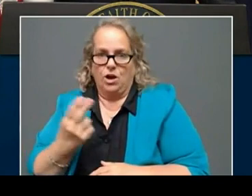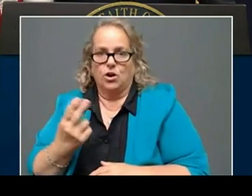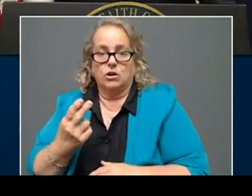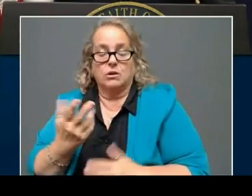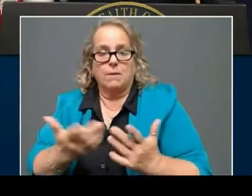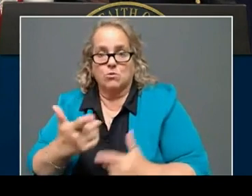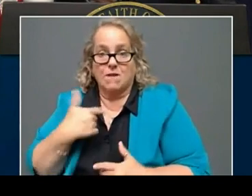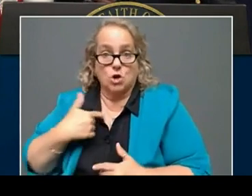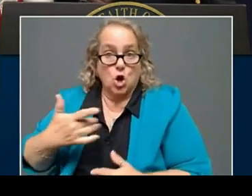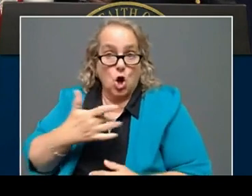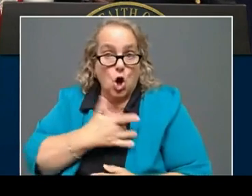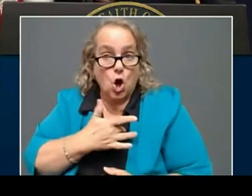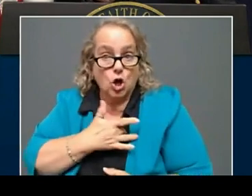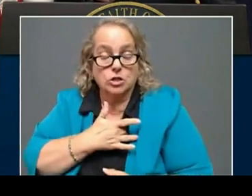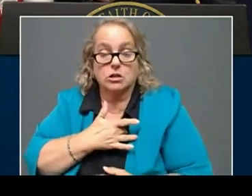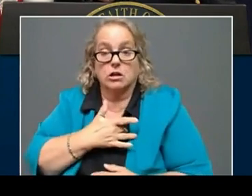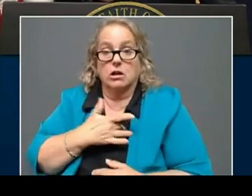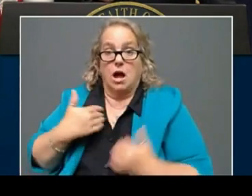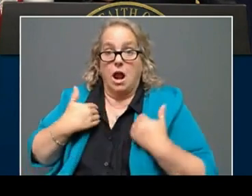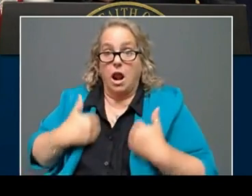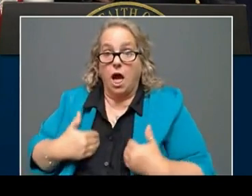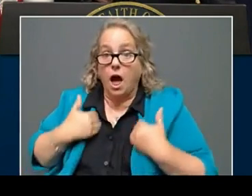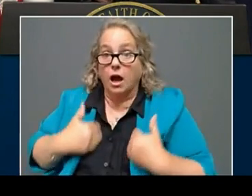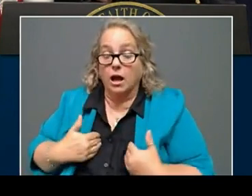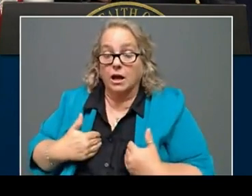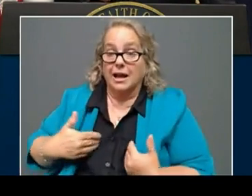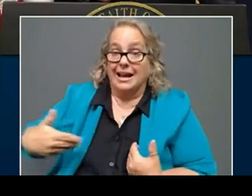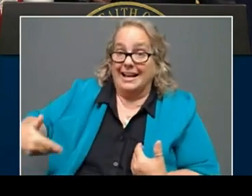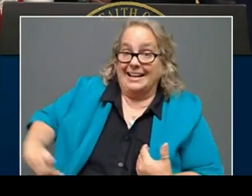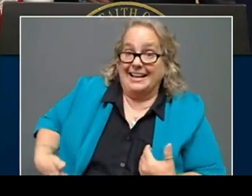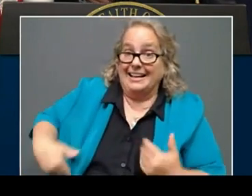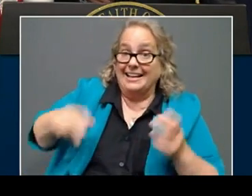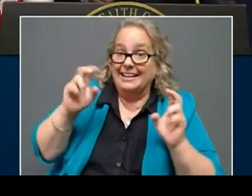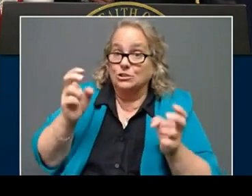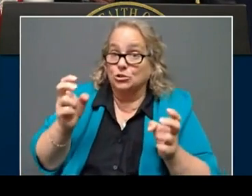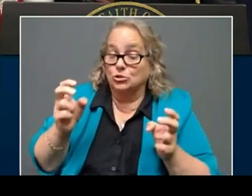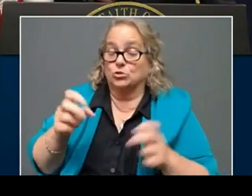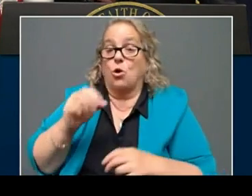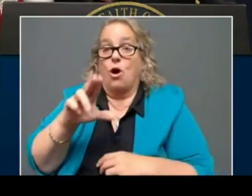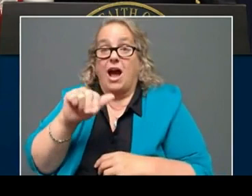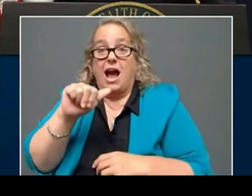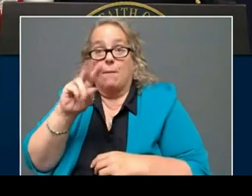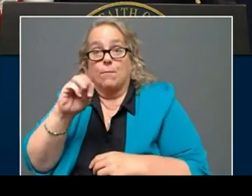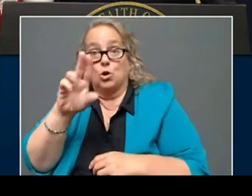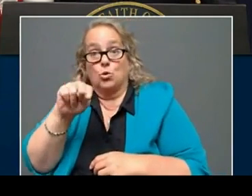kidney, uh issues. Um, if you are immuno compromised at this point, given